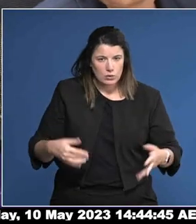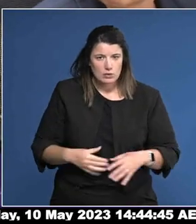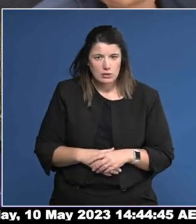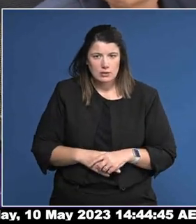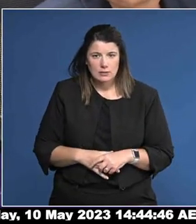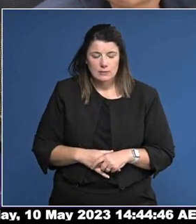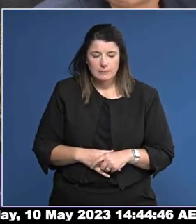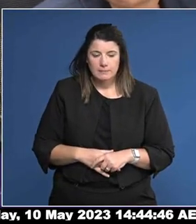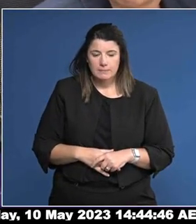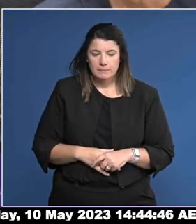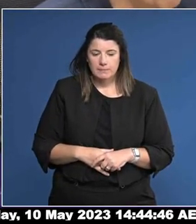I'm just referring to the letter.